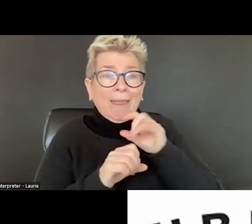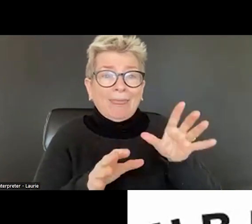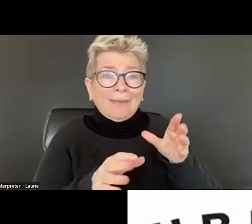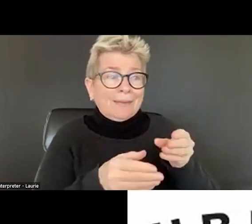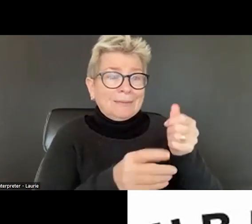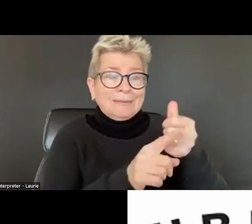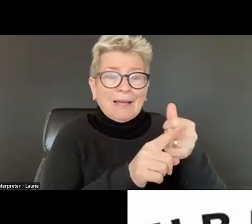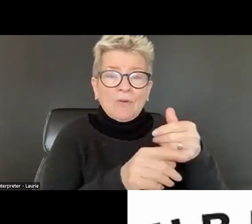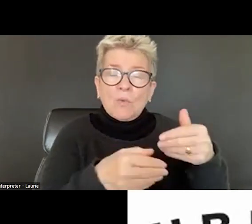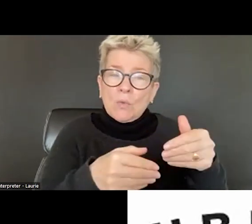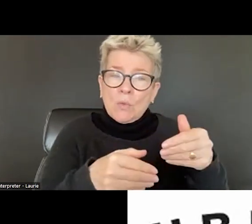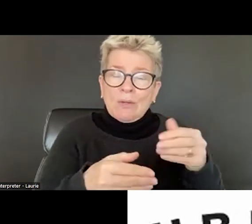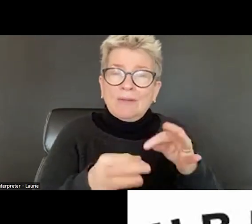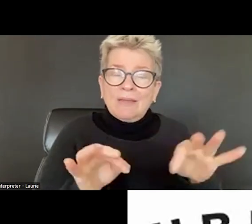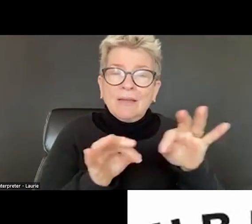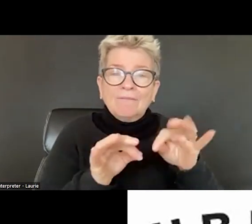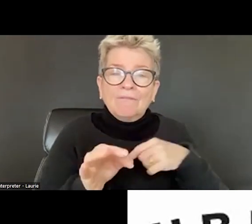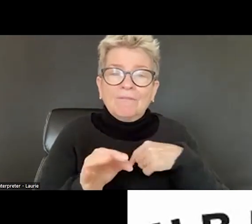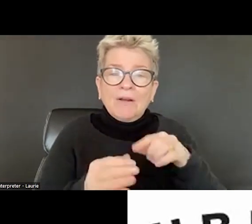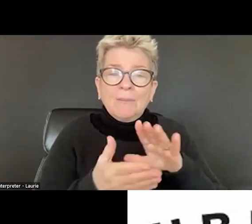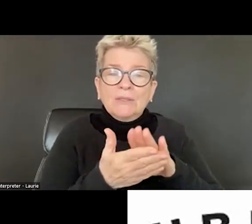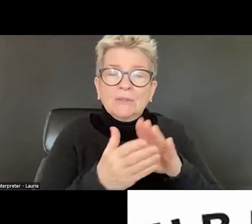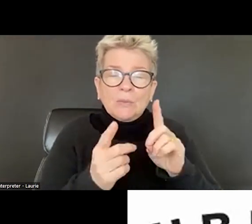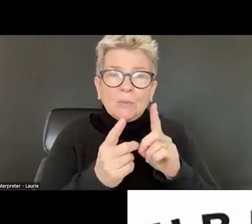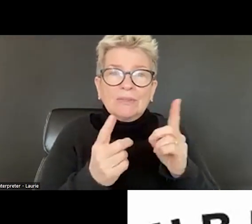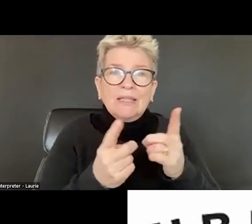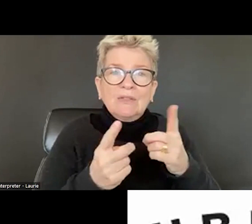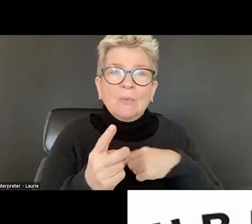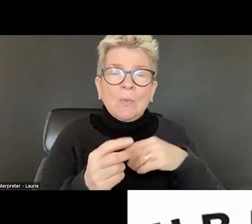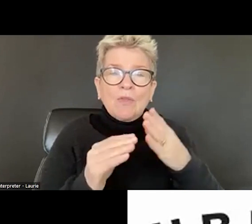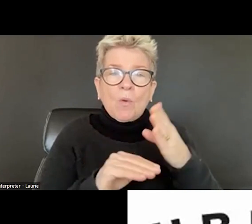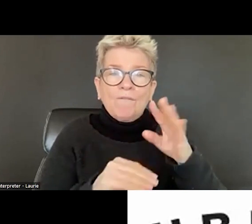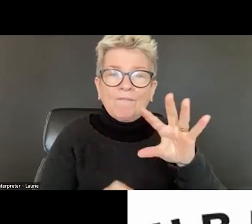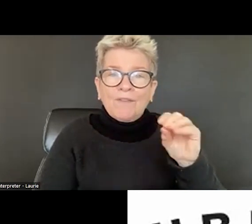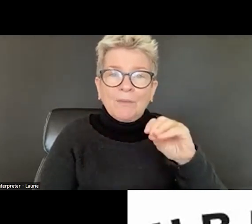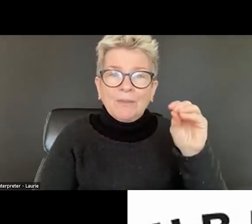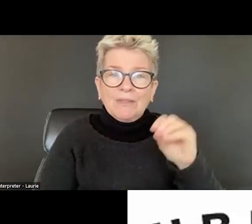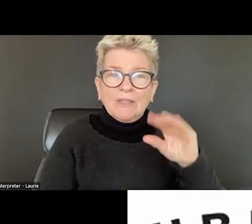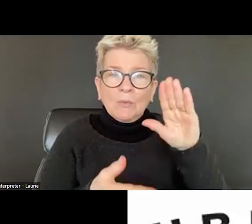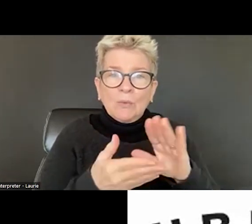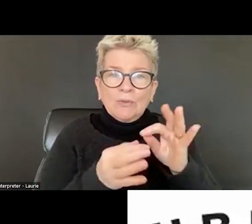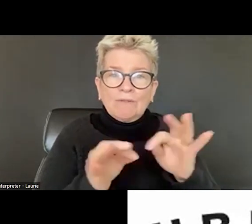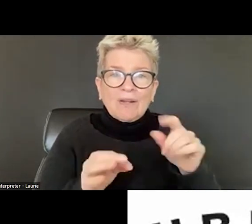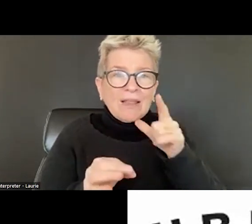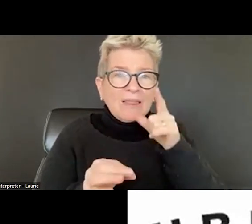district with over 50% free and reduced lunch Rate Financial education for every student can